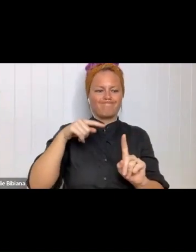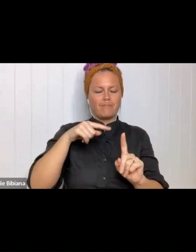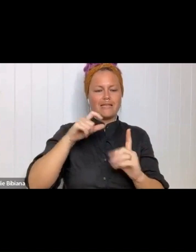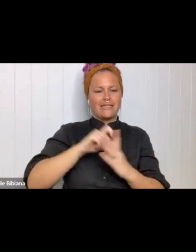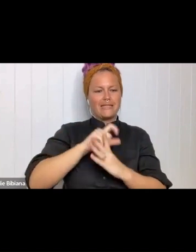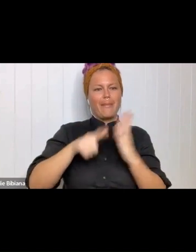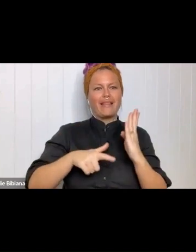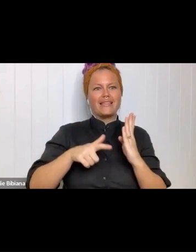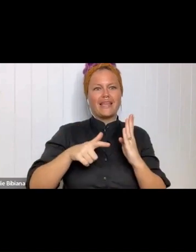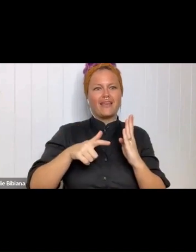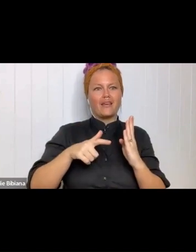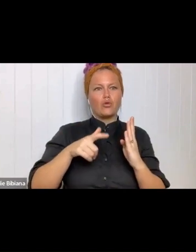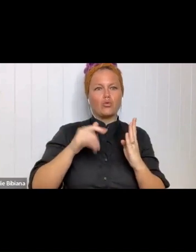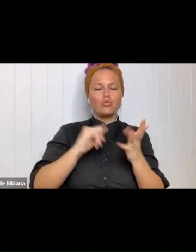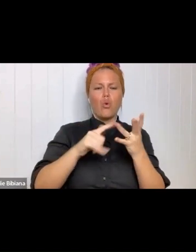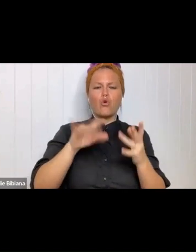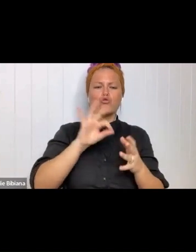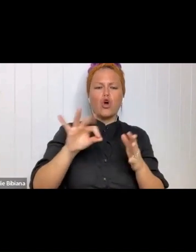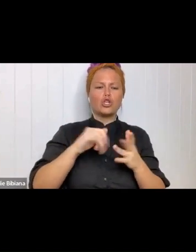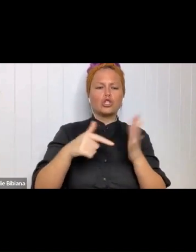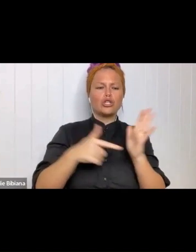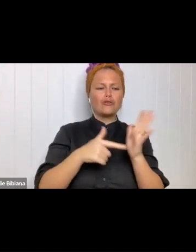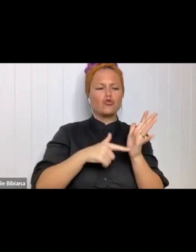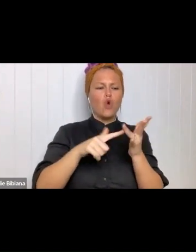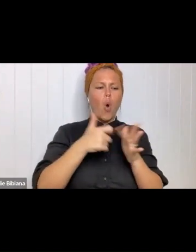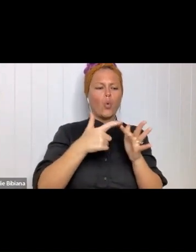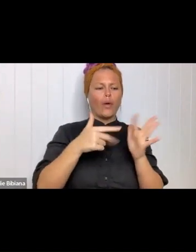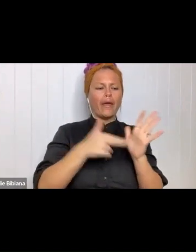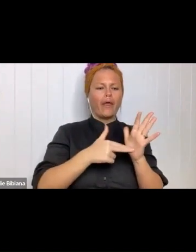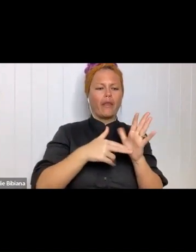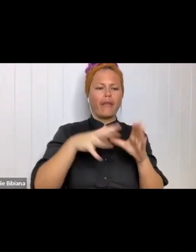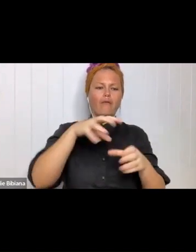can be not just tokenistic involvement, or box ticking, but